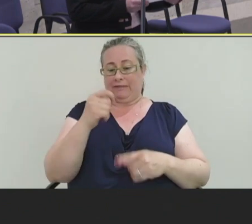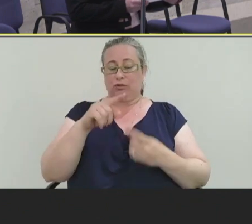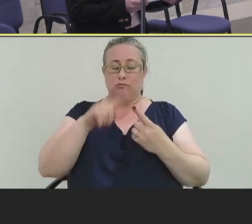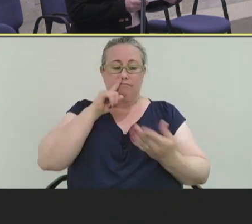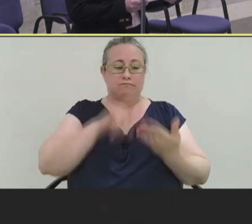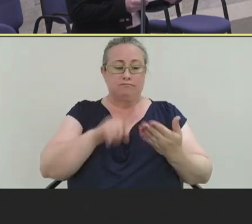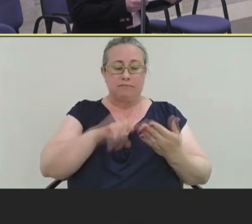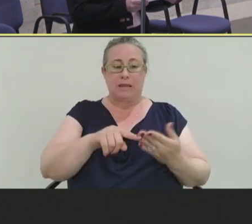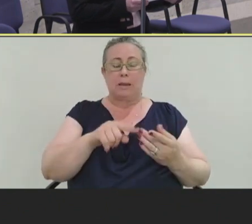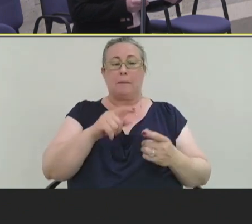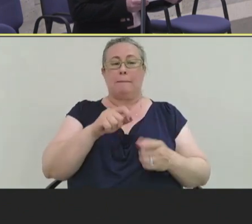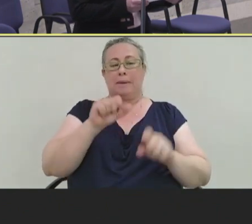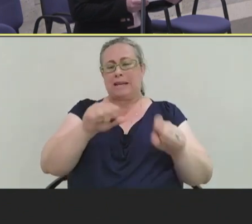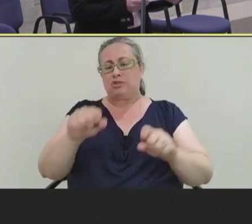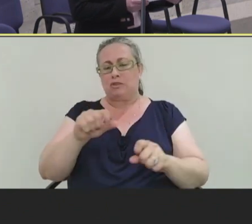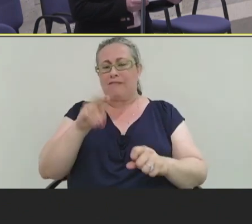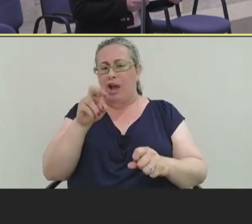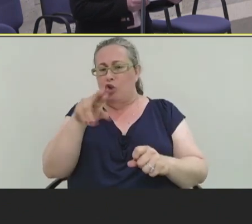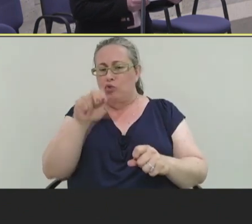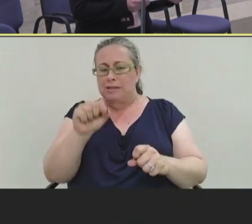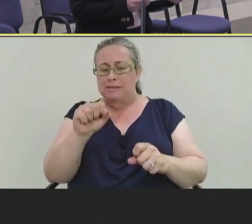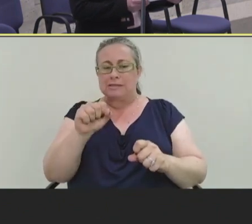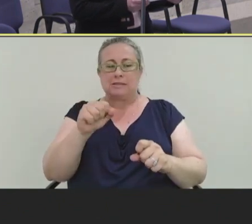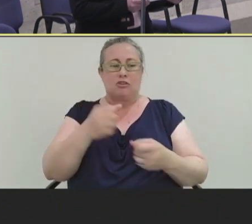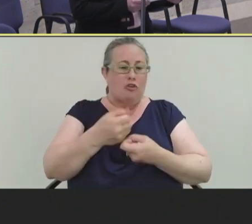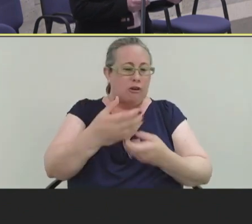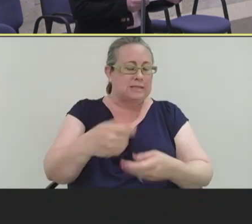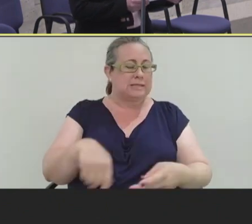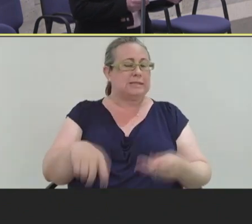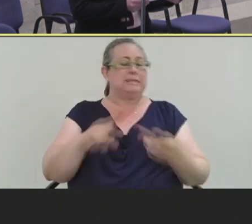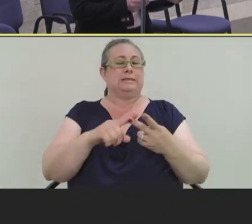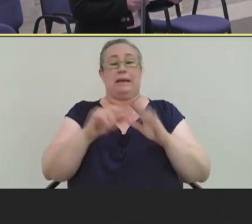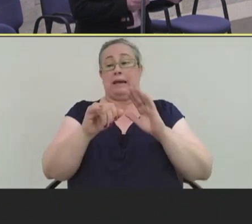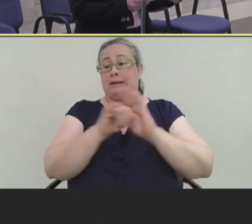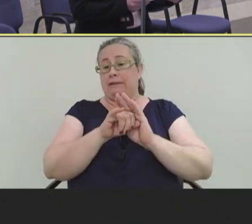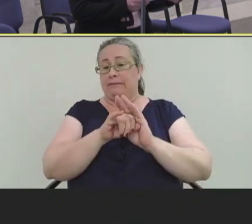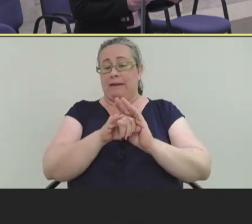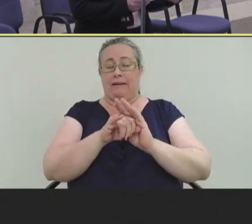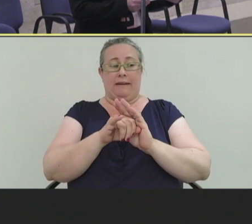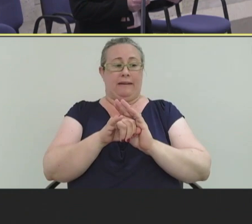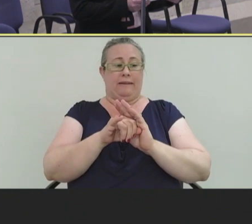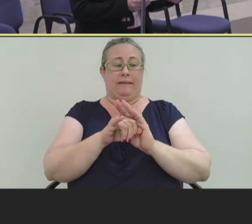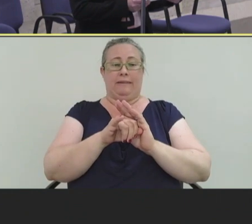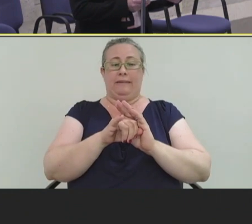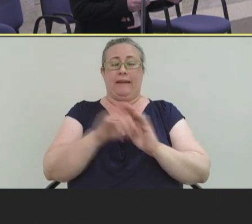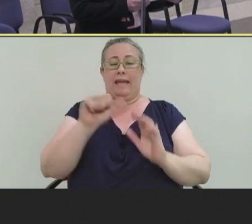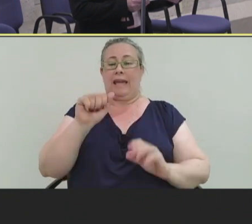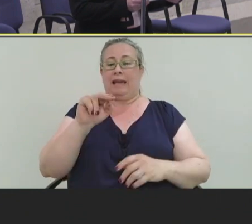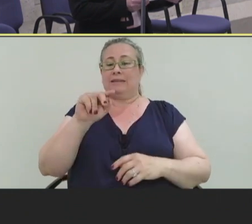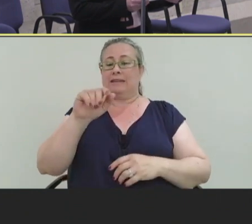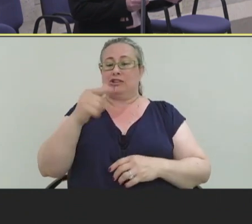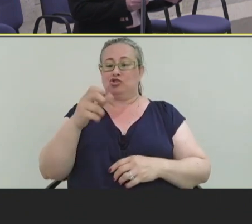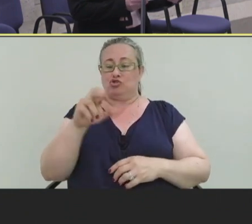viral causes of breast cancer as well as to identify antigen targets for candidate vaccine